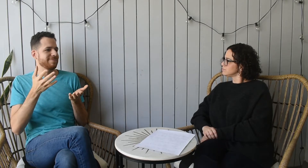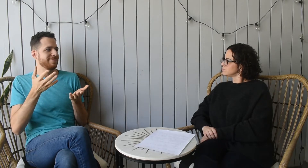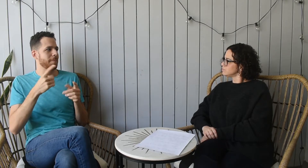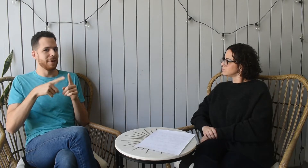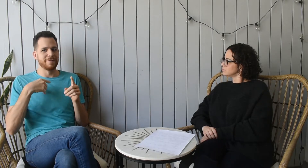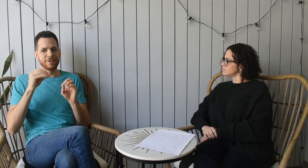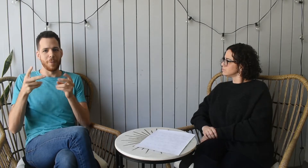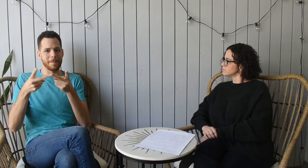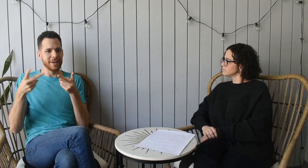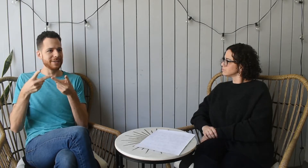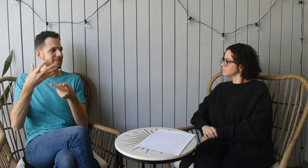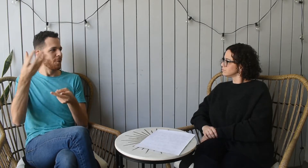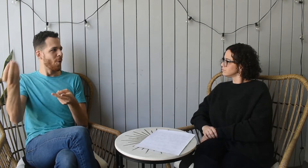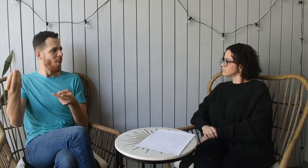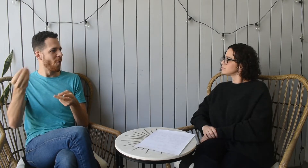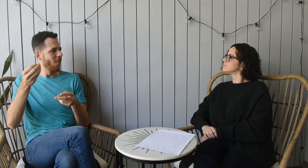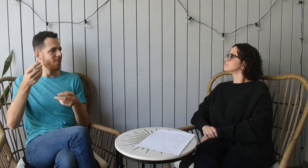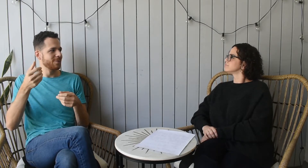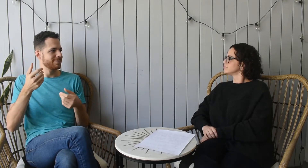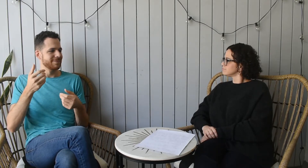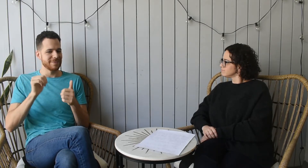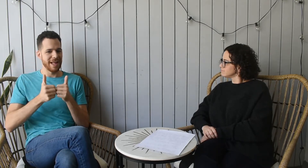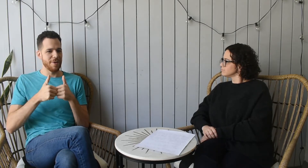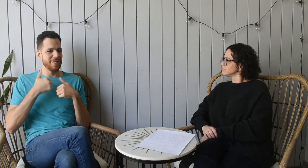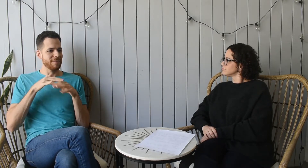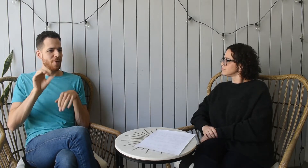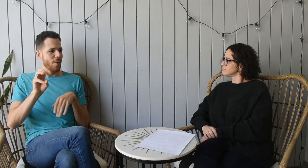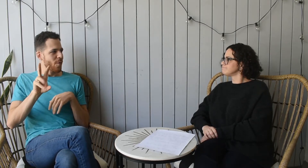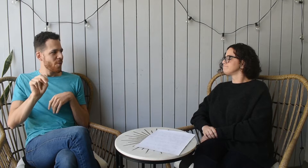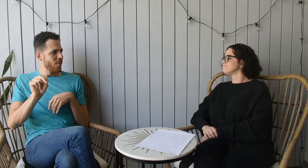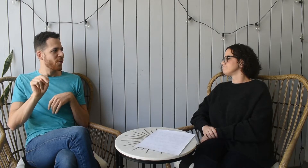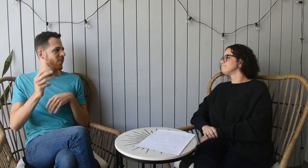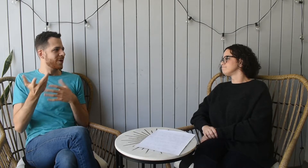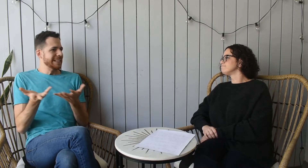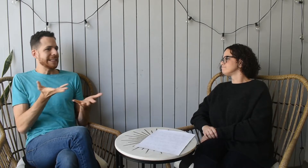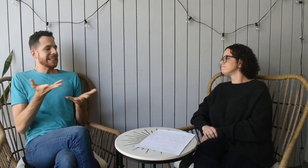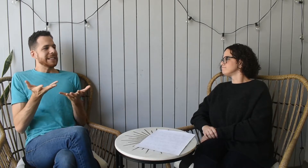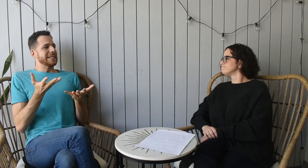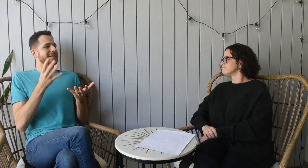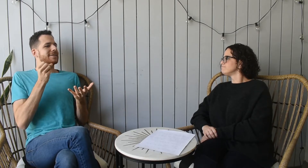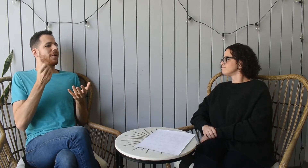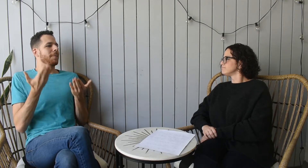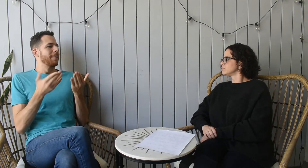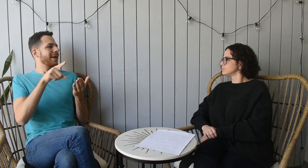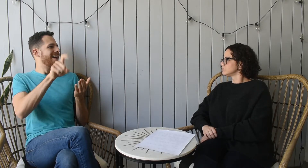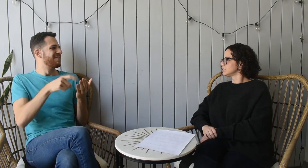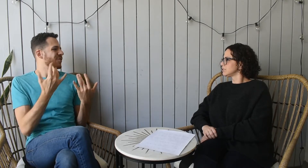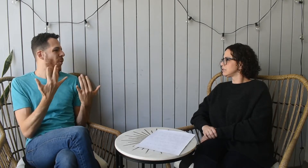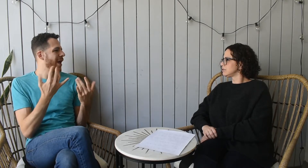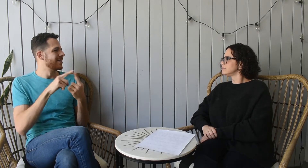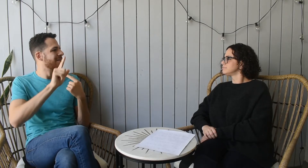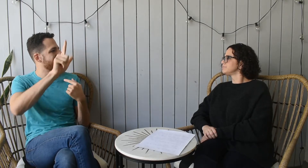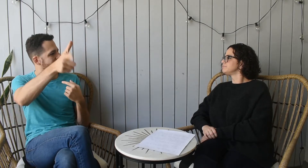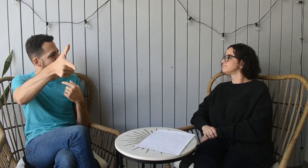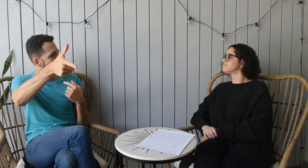They would have no place to go. How would they live on their own? It's a sticky situation. Maybe they have to wait until later.